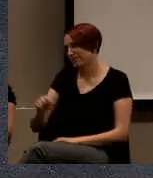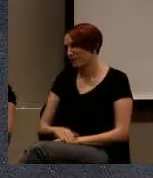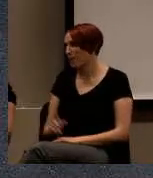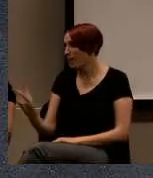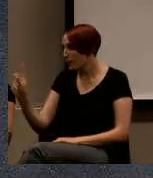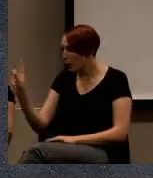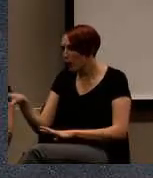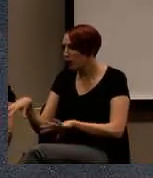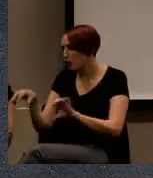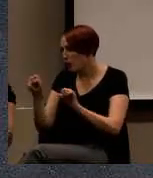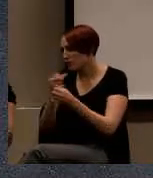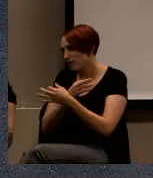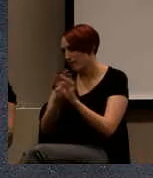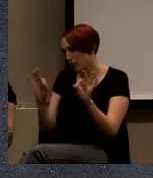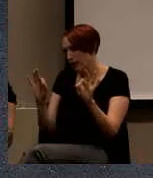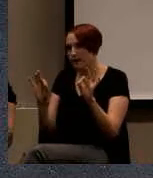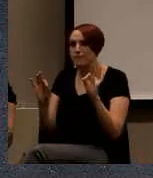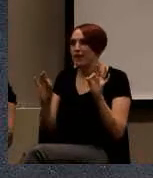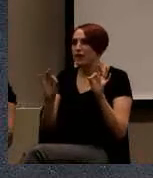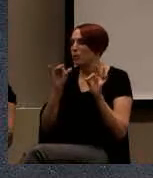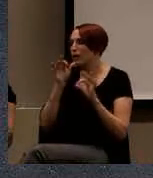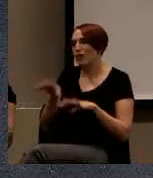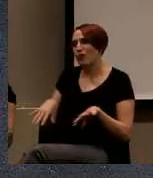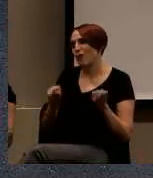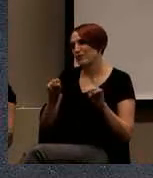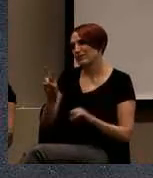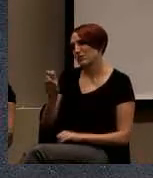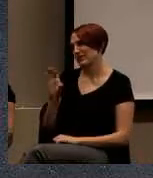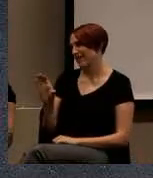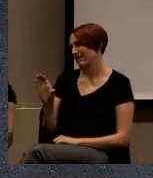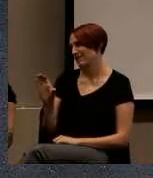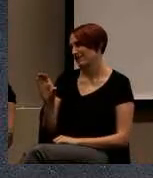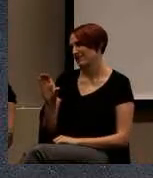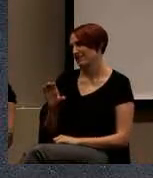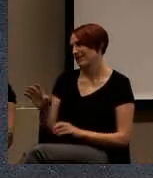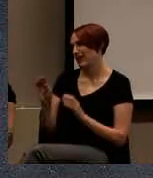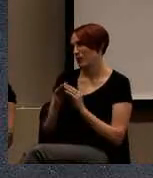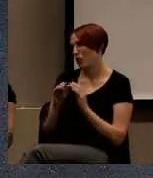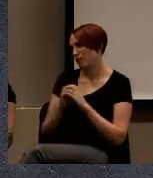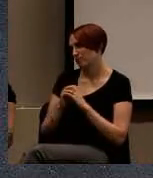don't do that in Wisconsin anymore. I know there are some of the community colleges